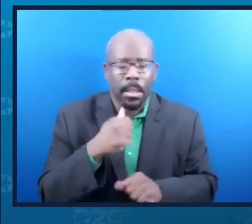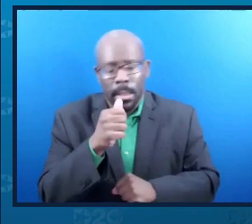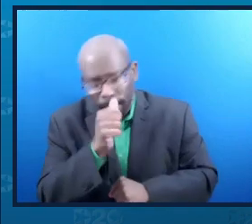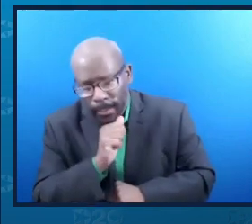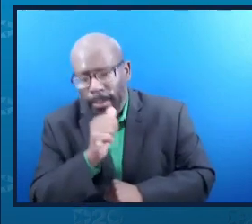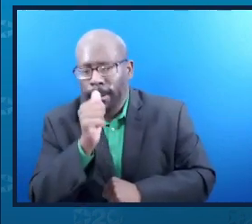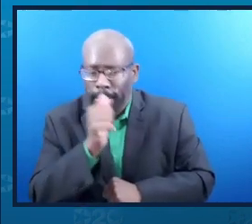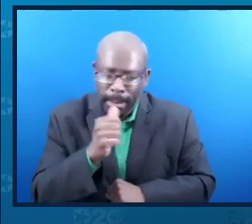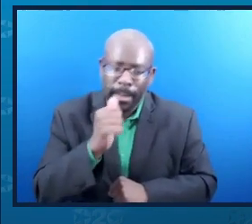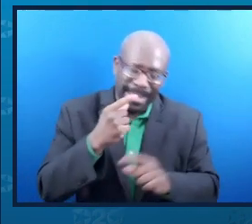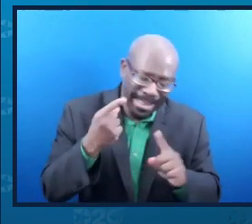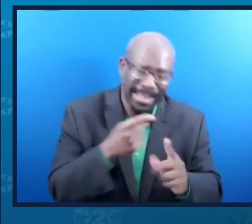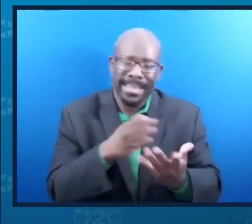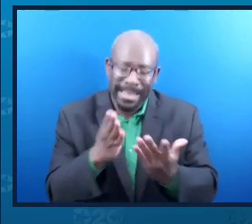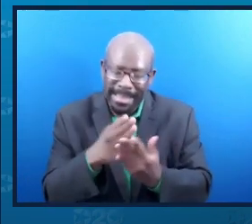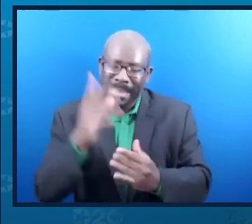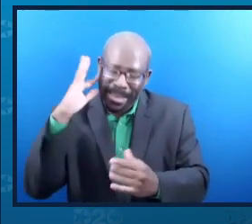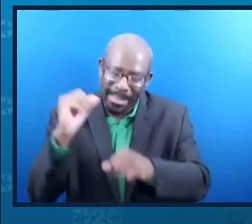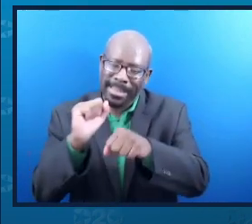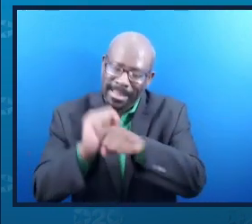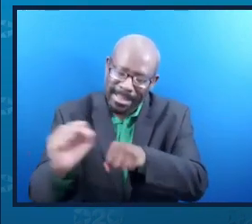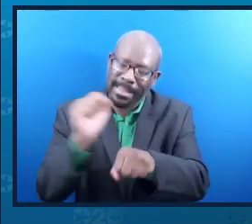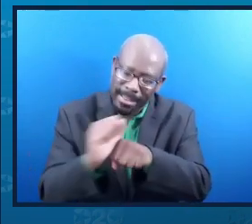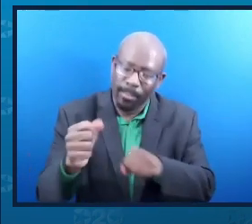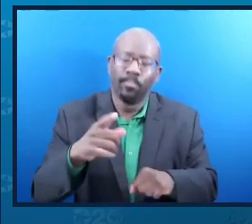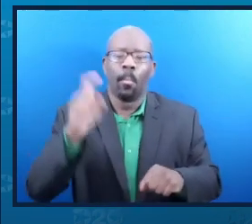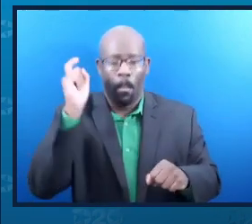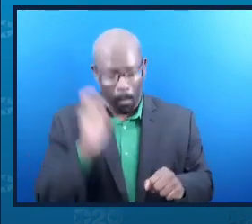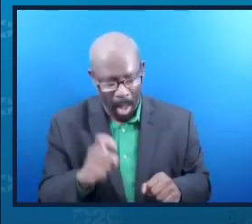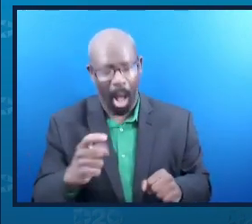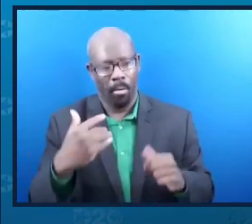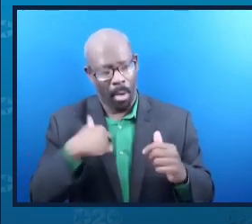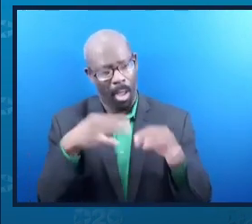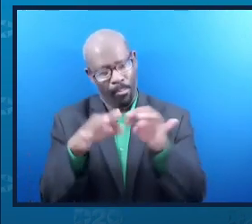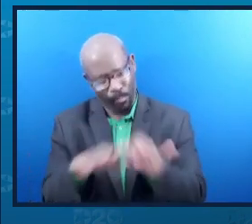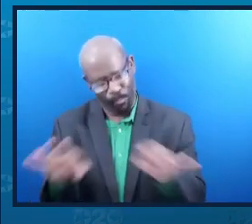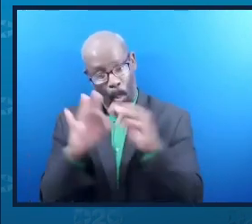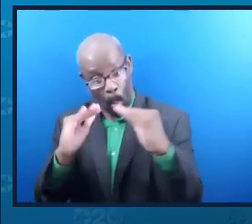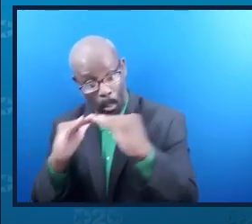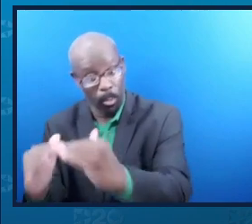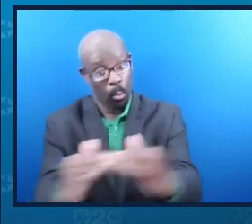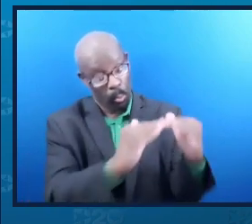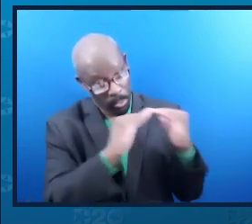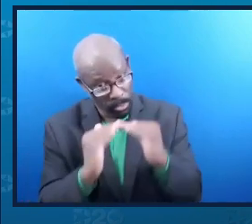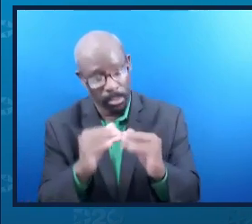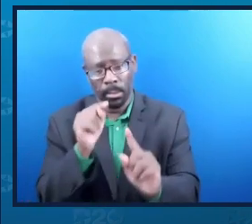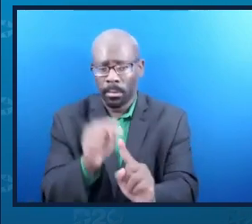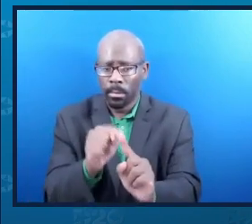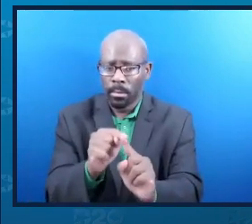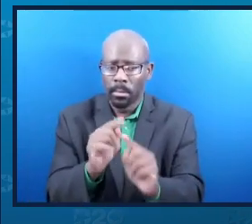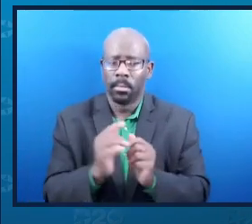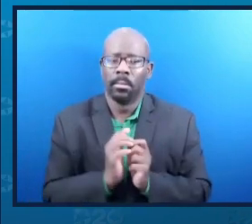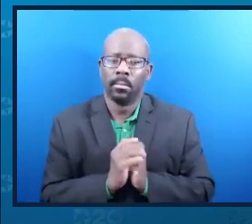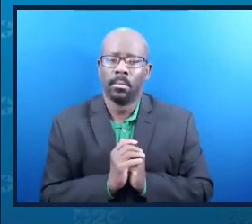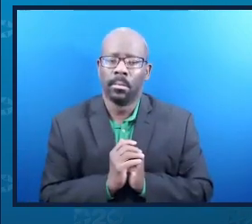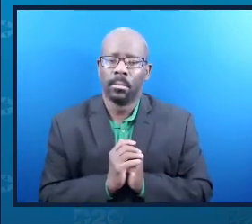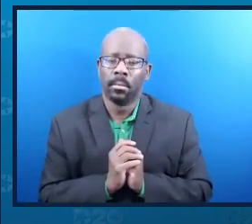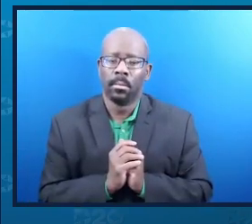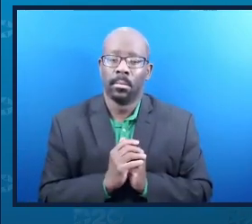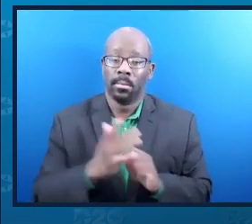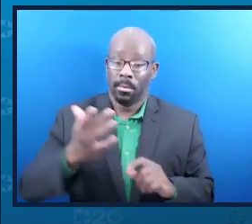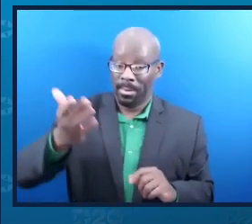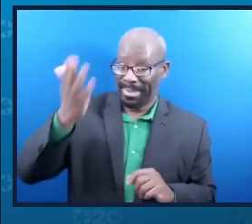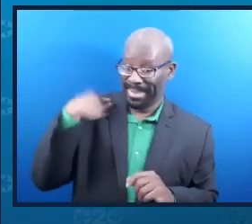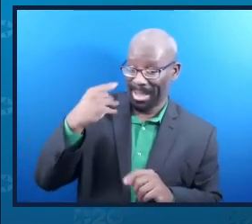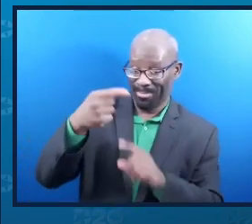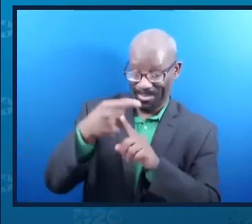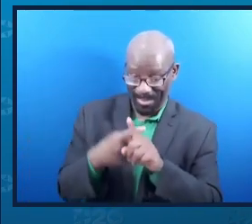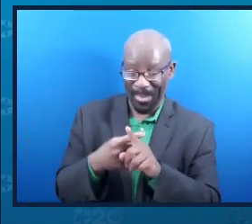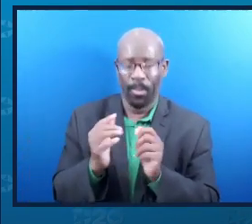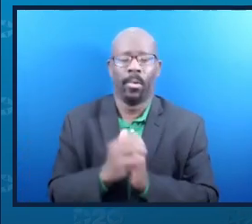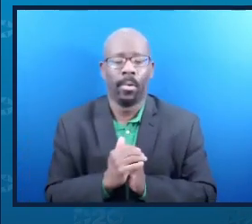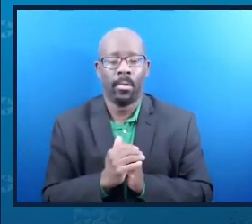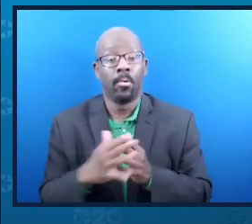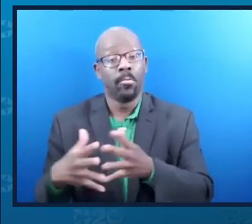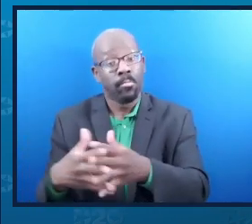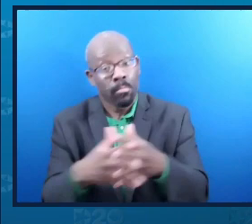FACE OF HARDSHIP, AND INJUSTICE.